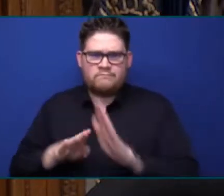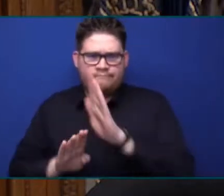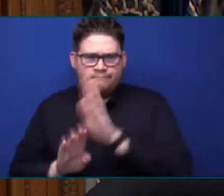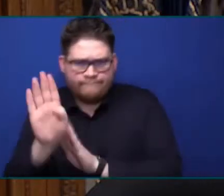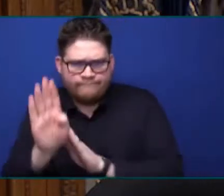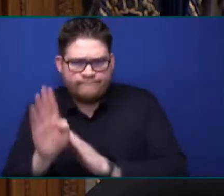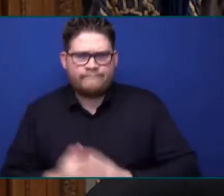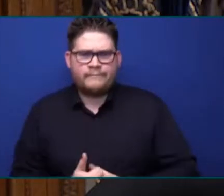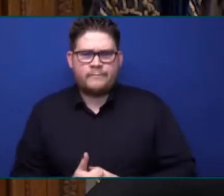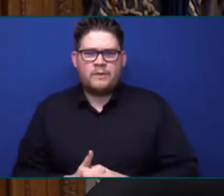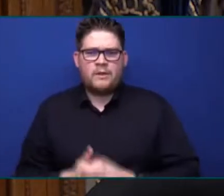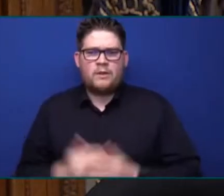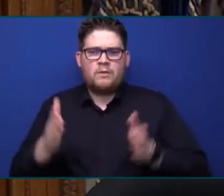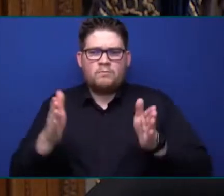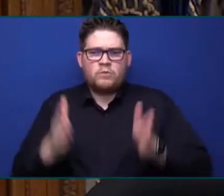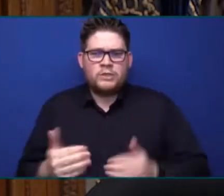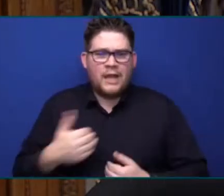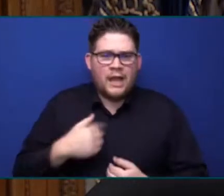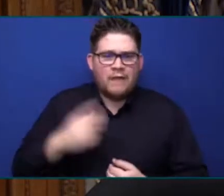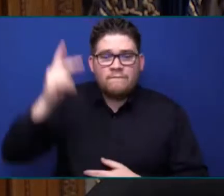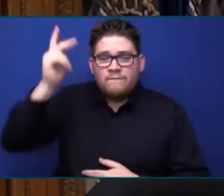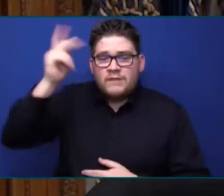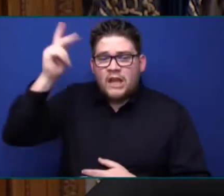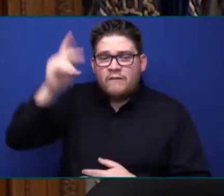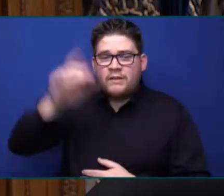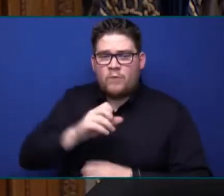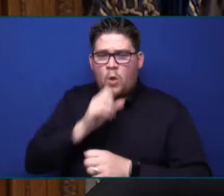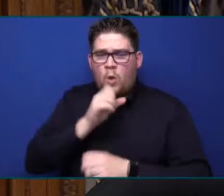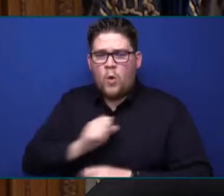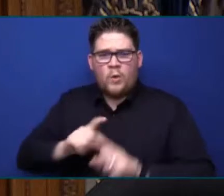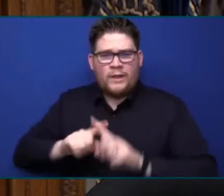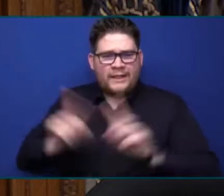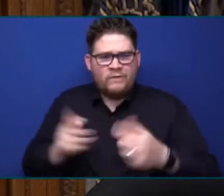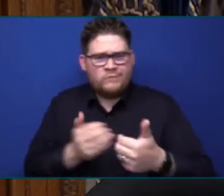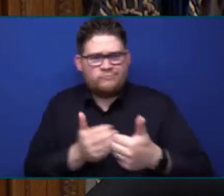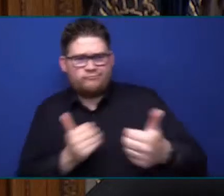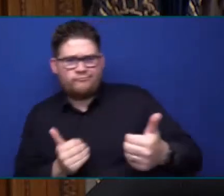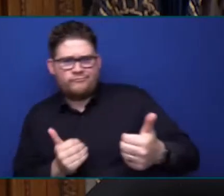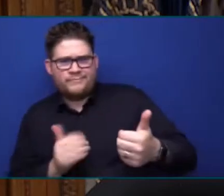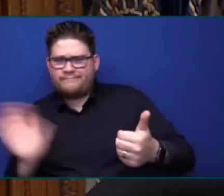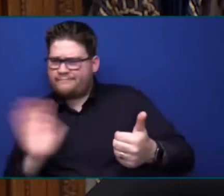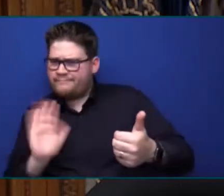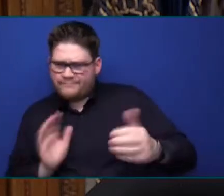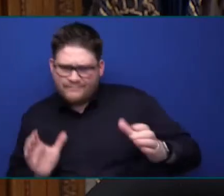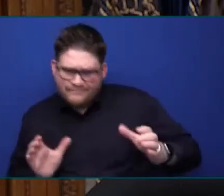and instead come together as people committed to supporting one another regardless of ability.